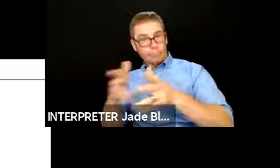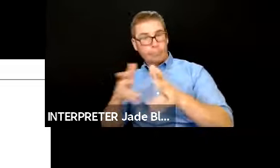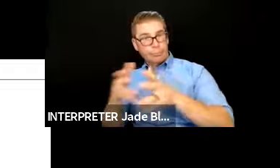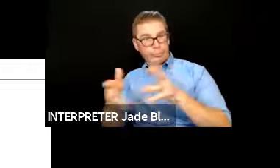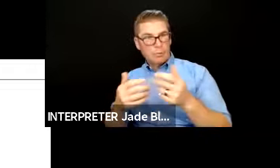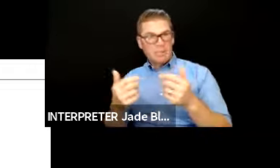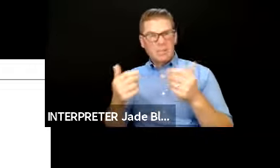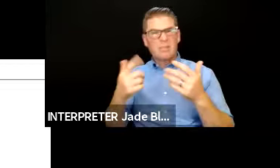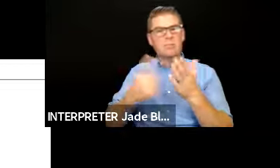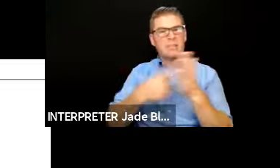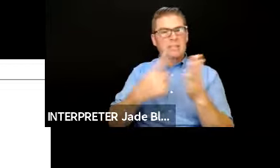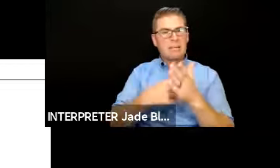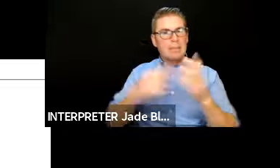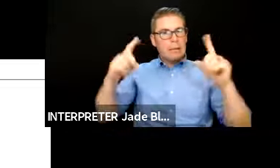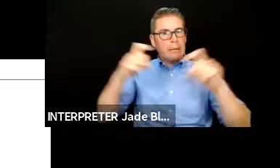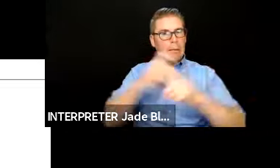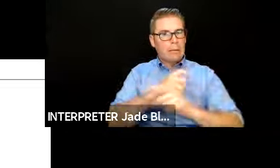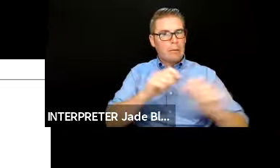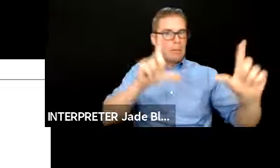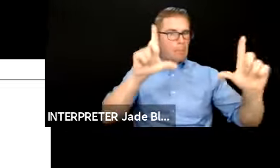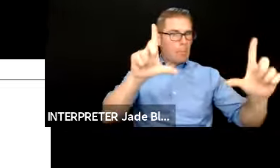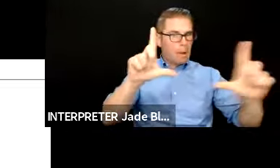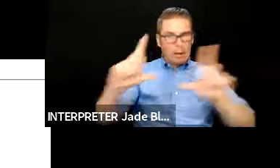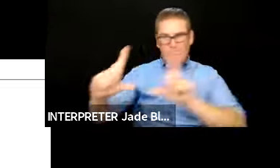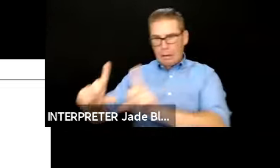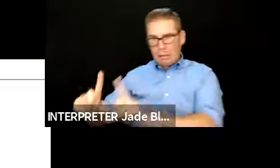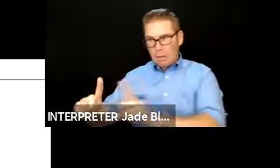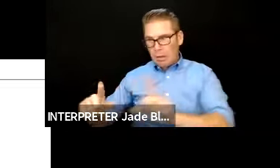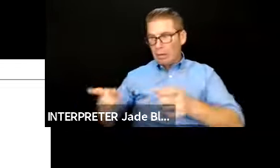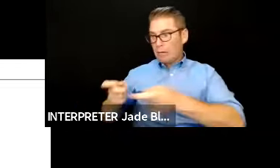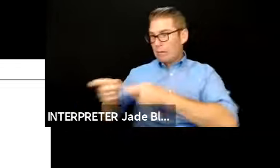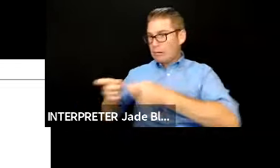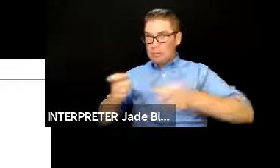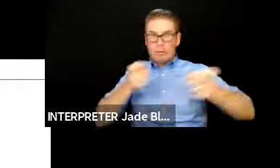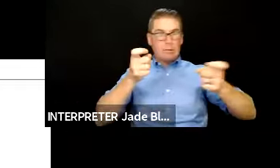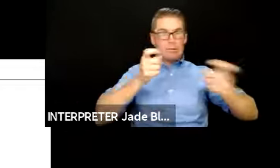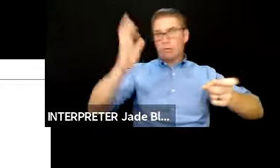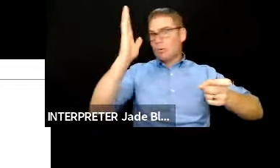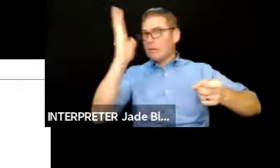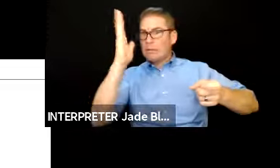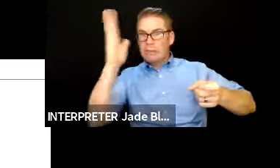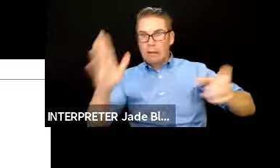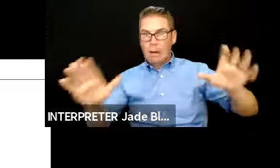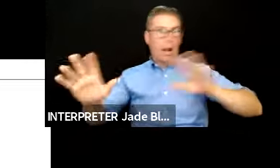But it also allows you to address any questions that may have been asked in the chat. As I'm sharing my screen here it takes up my entire screen so I'm unable to see the chat unless I have